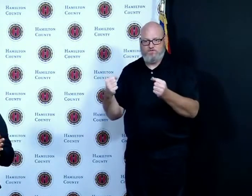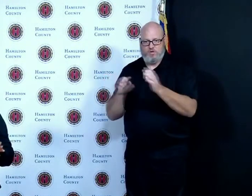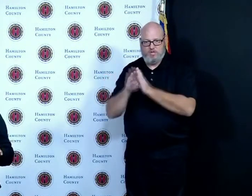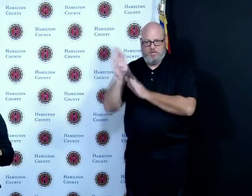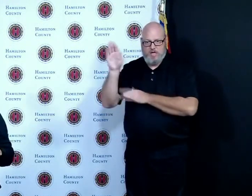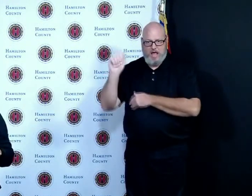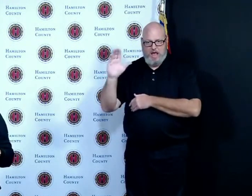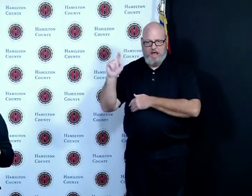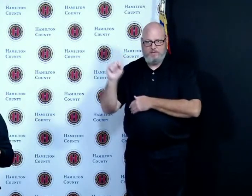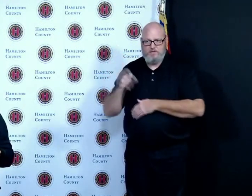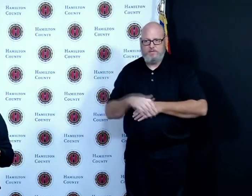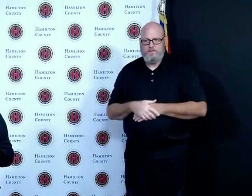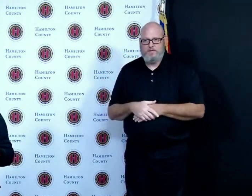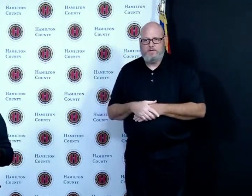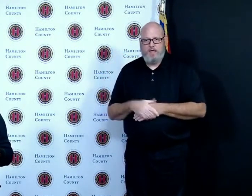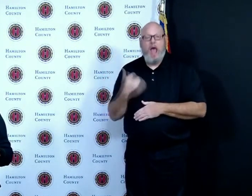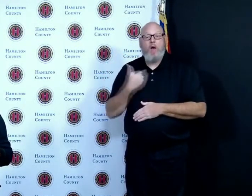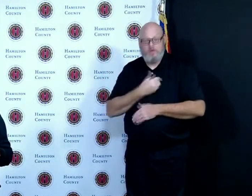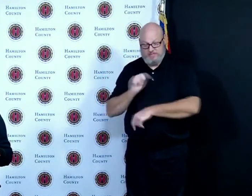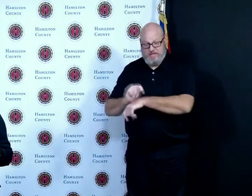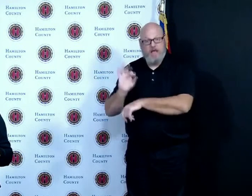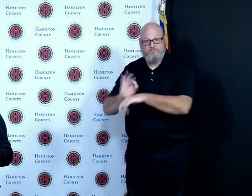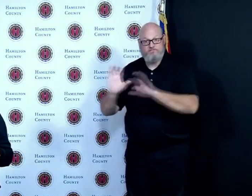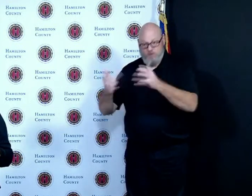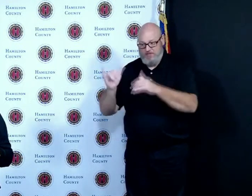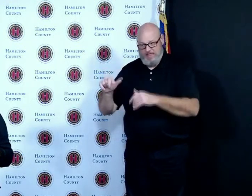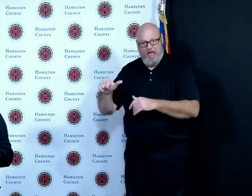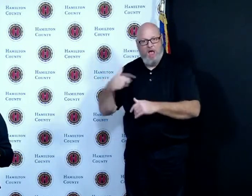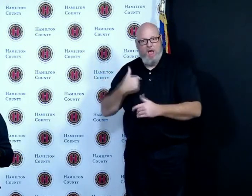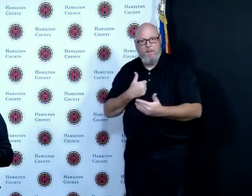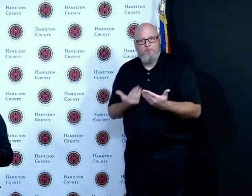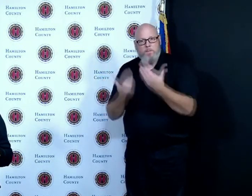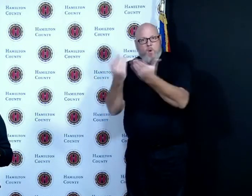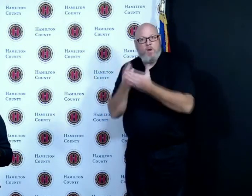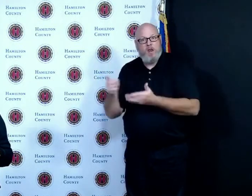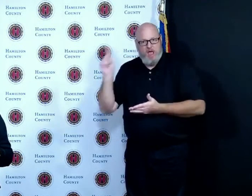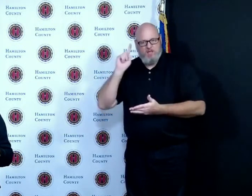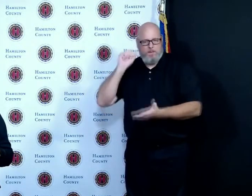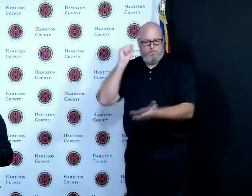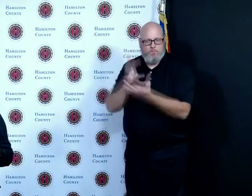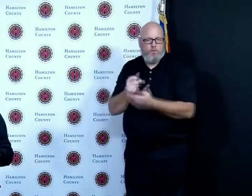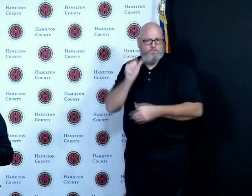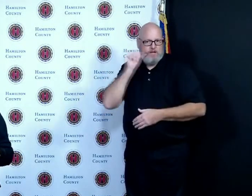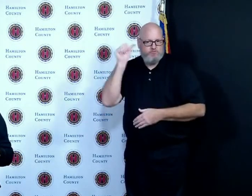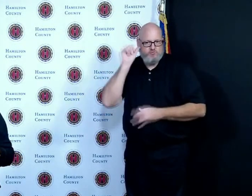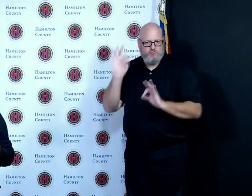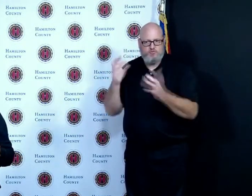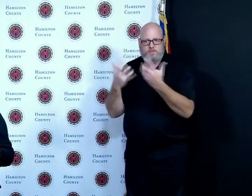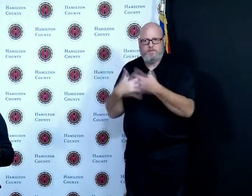where we could possibly contract out to paralegals that understand and can help small businesses who